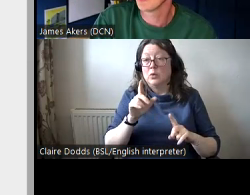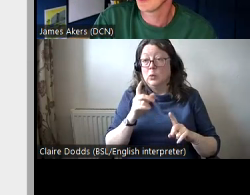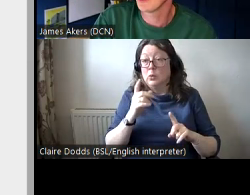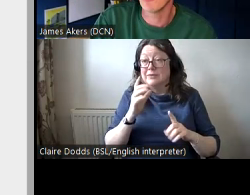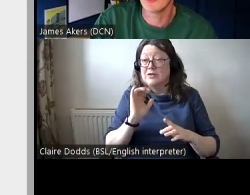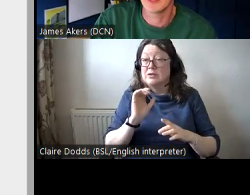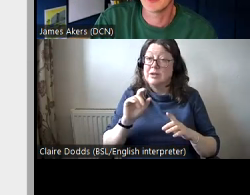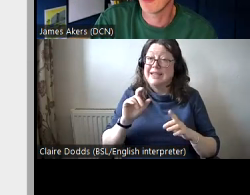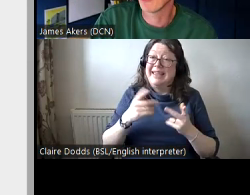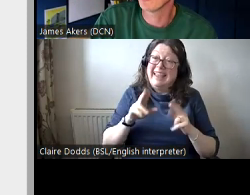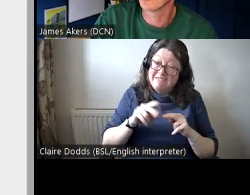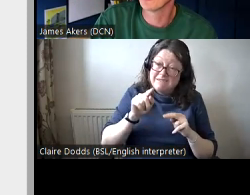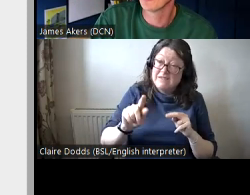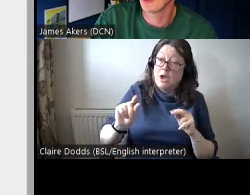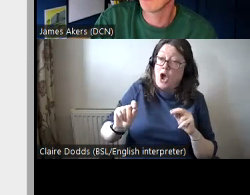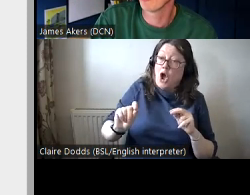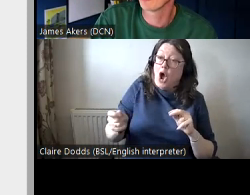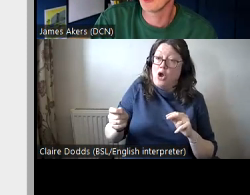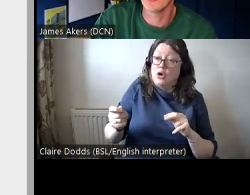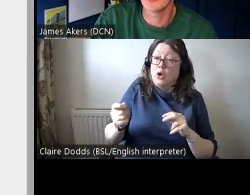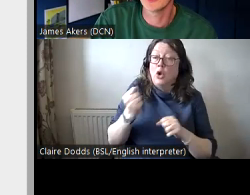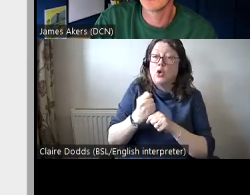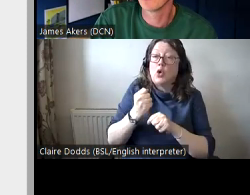it can give you data about your logged in users.